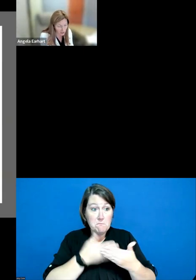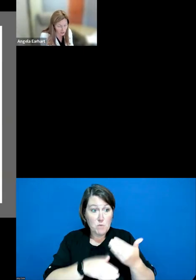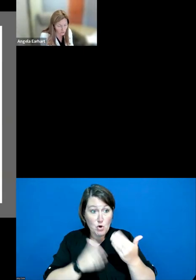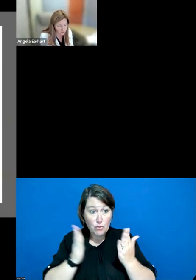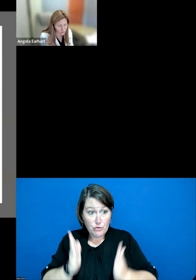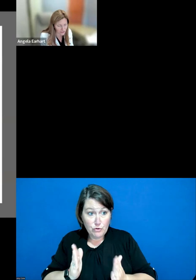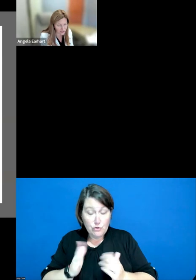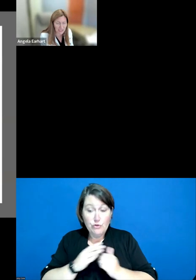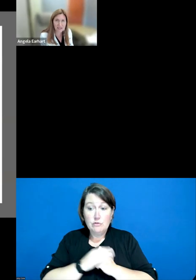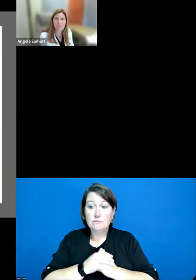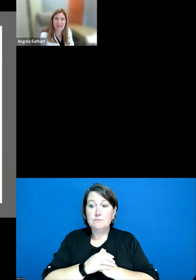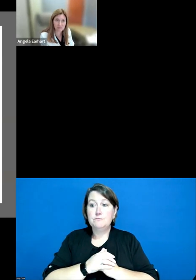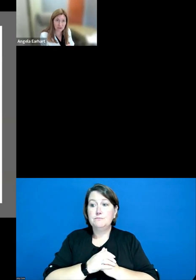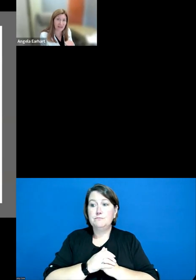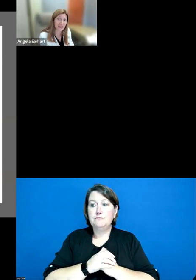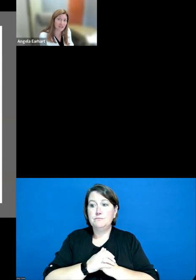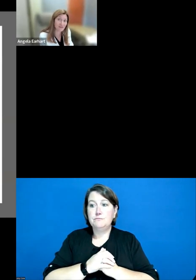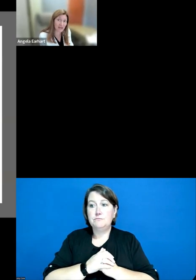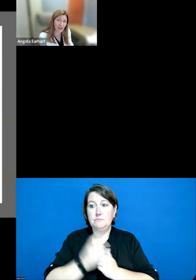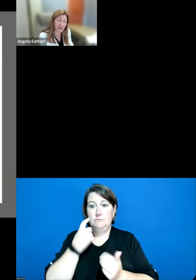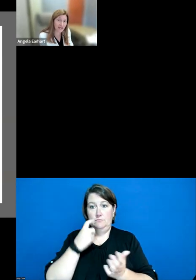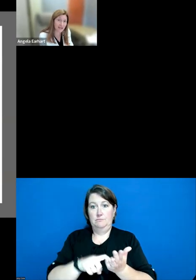we need to be able to identify